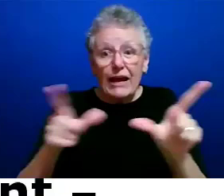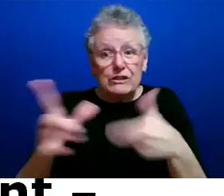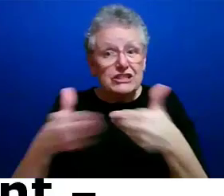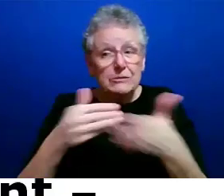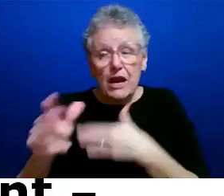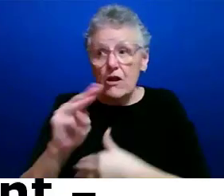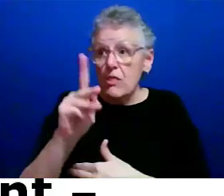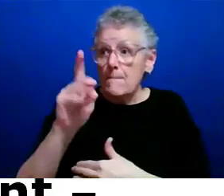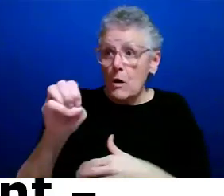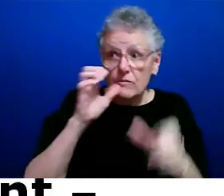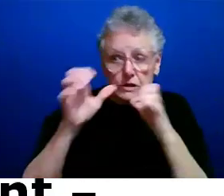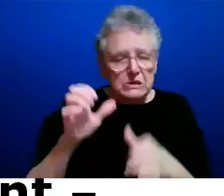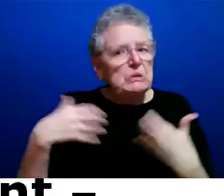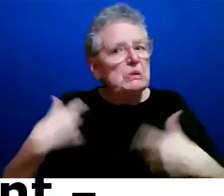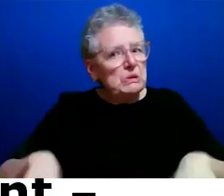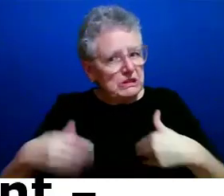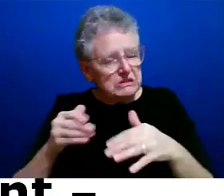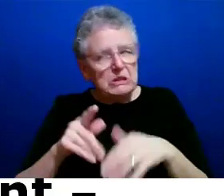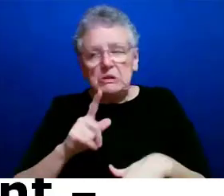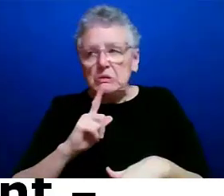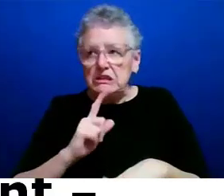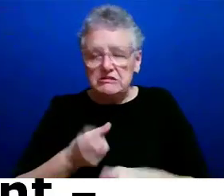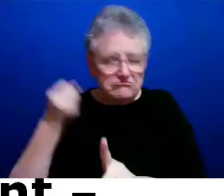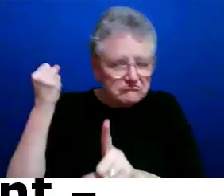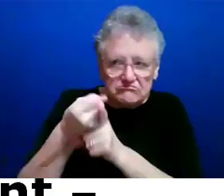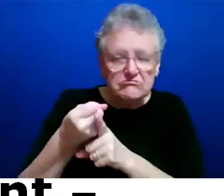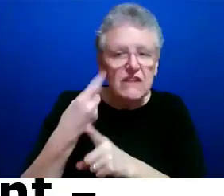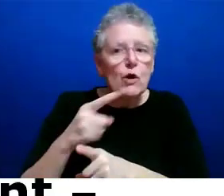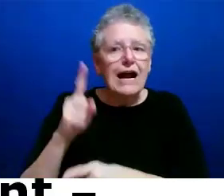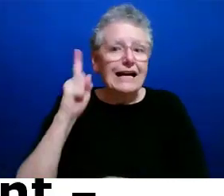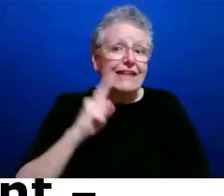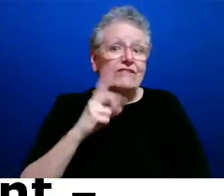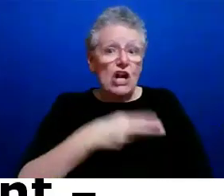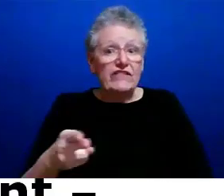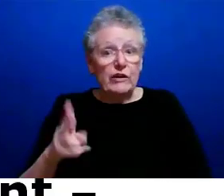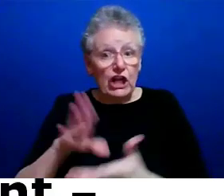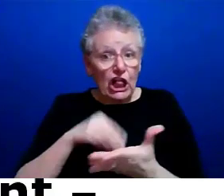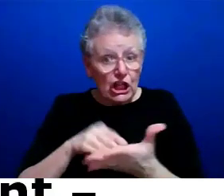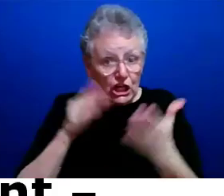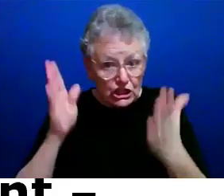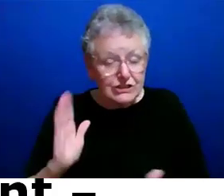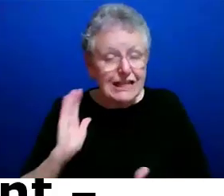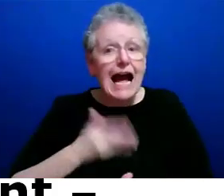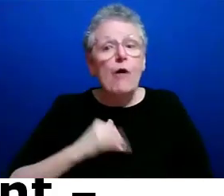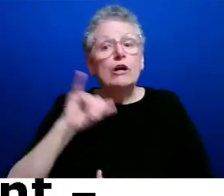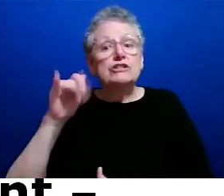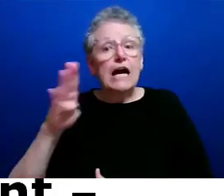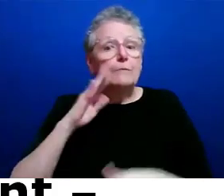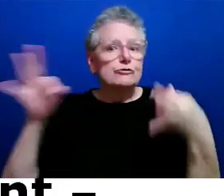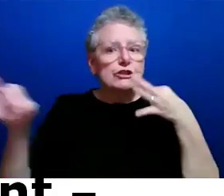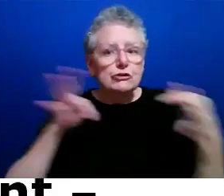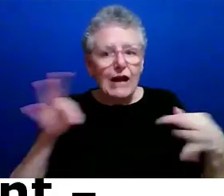can be a real factor for our DHH learners. It's our job to describe trends and patterns